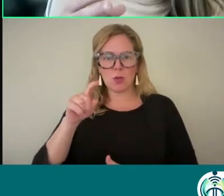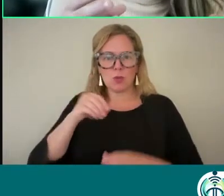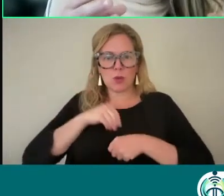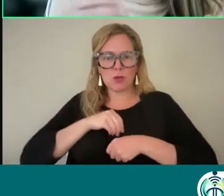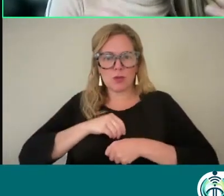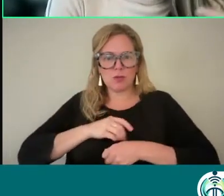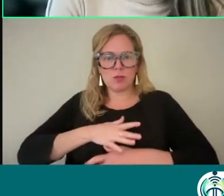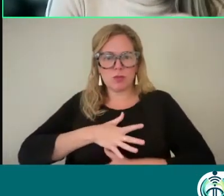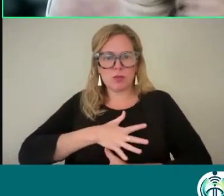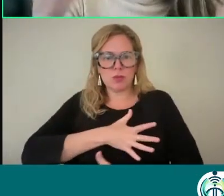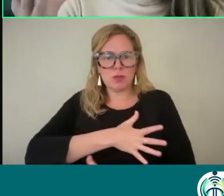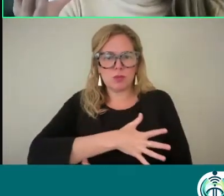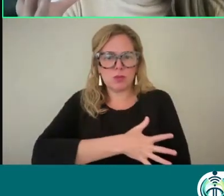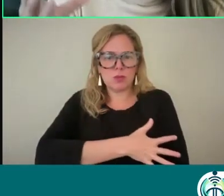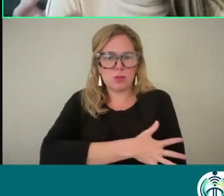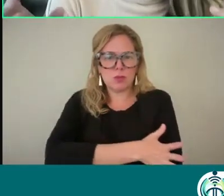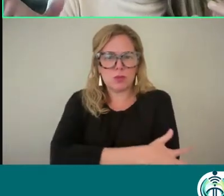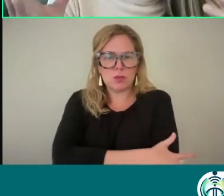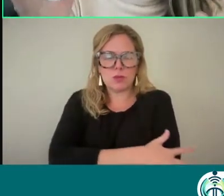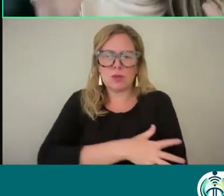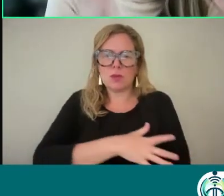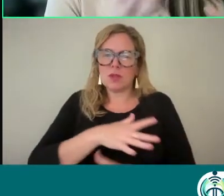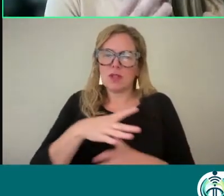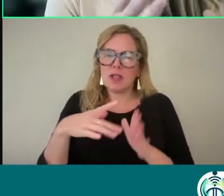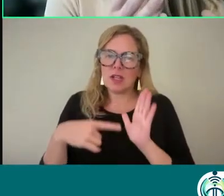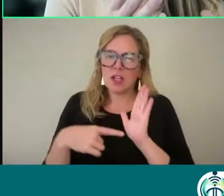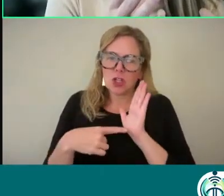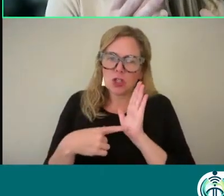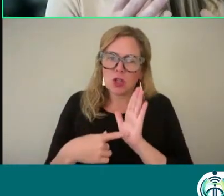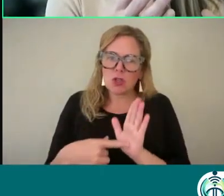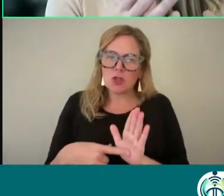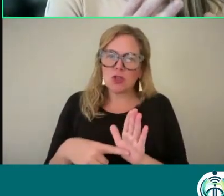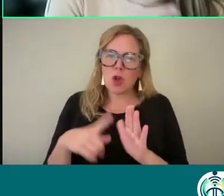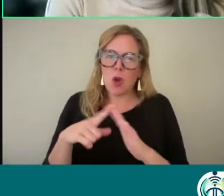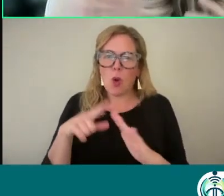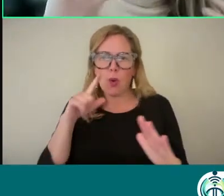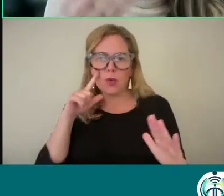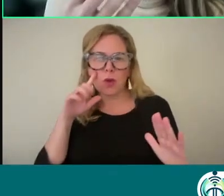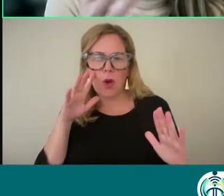symbolize hope in her life and overcoming extremely distressed moments? Or is this